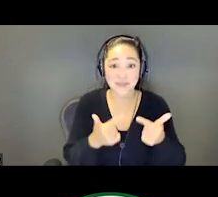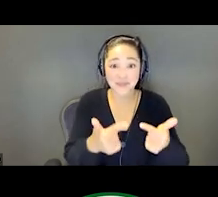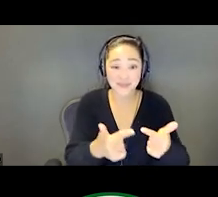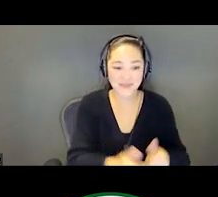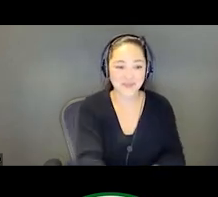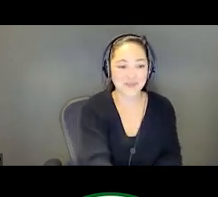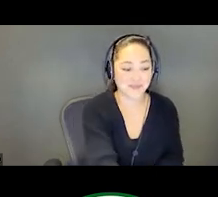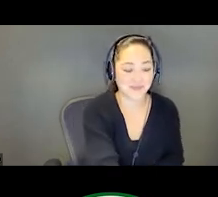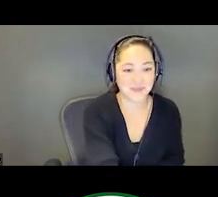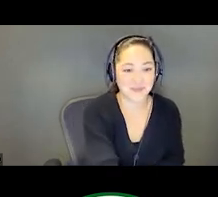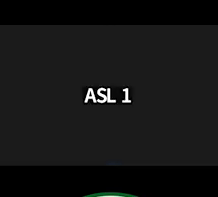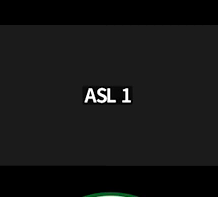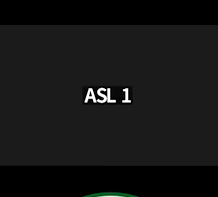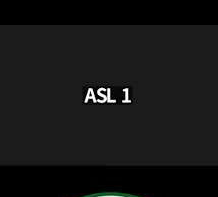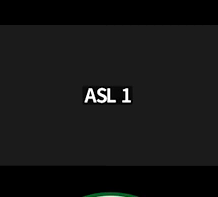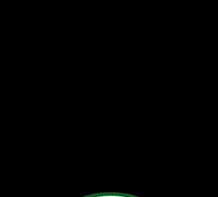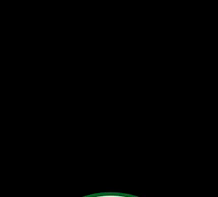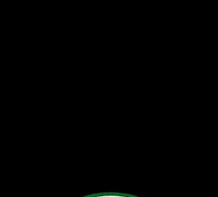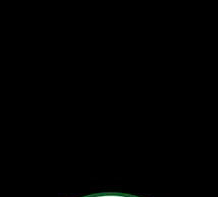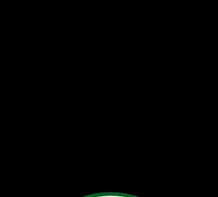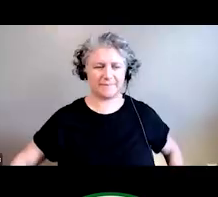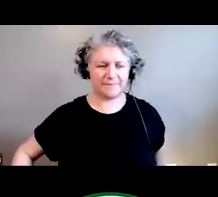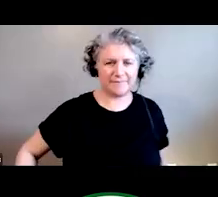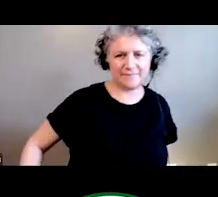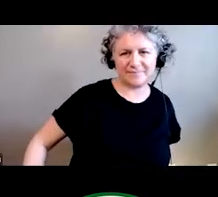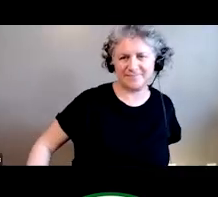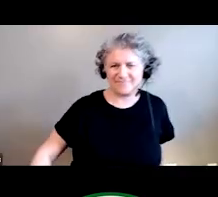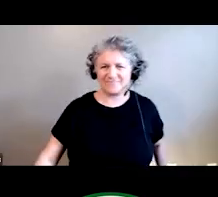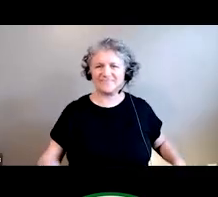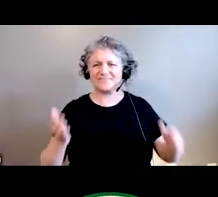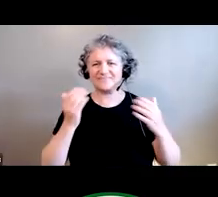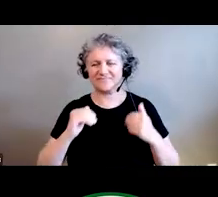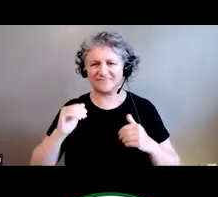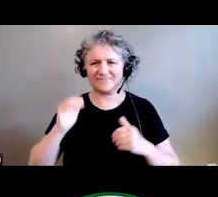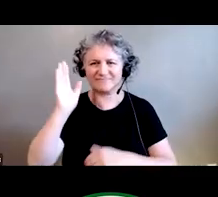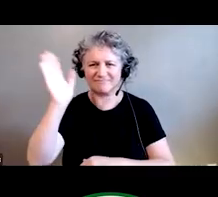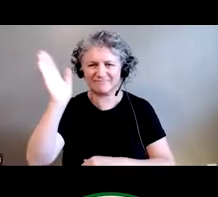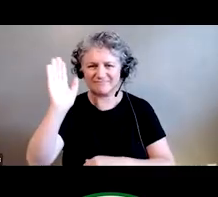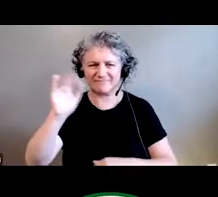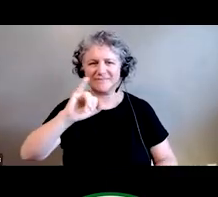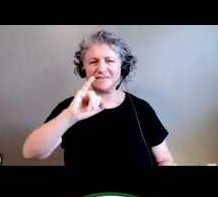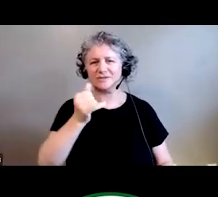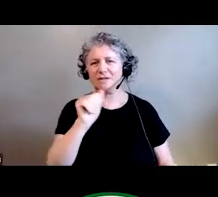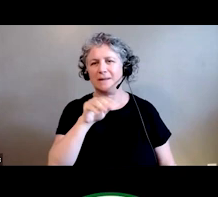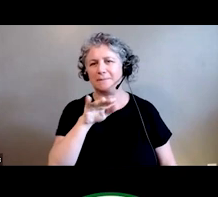Our next speaker this morning is Jamie McCulloch. From Rocky Mountain Adaptive. Jamie is the